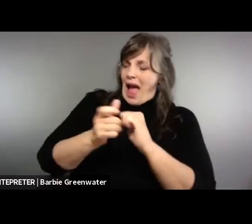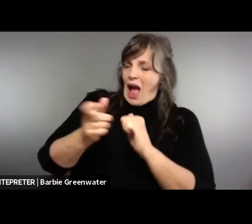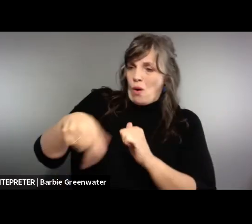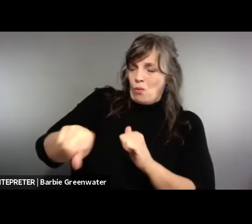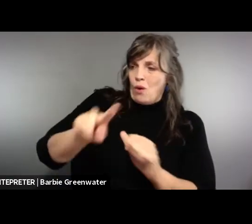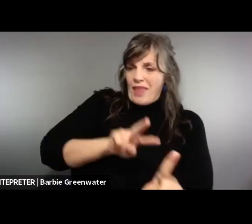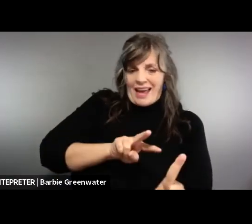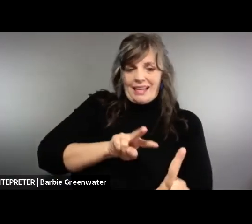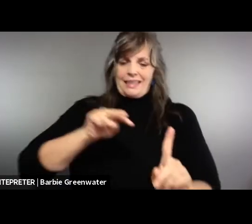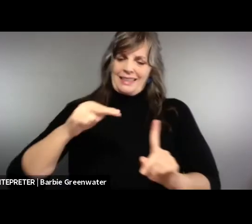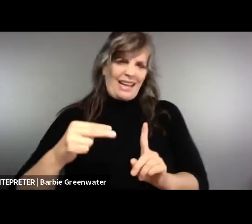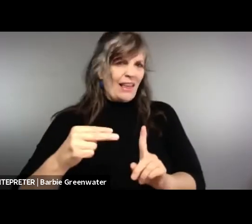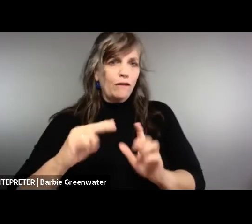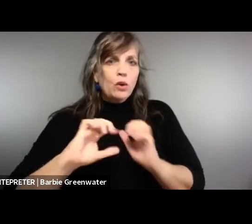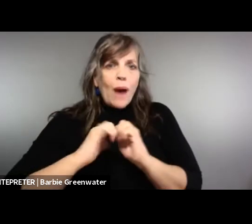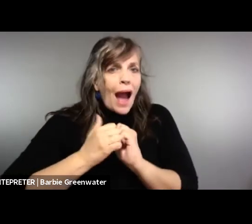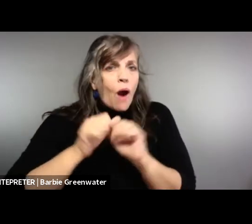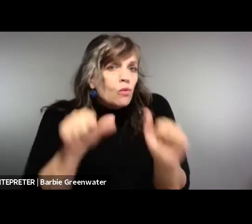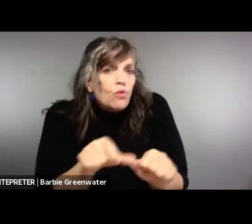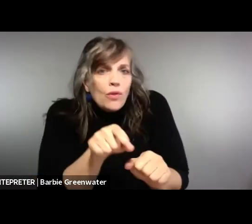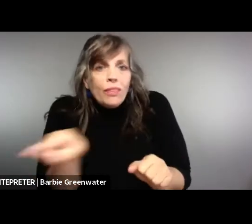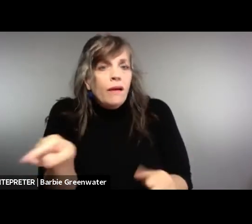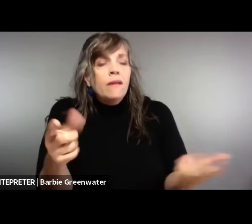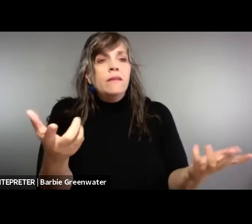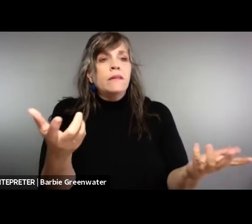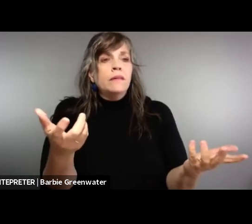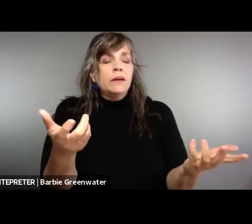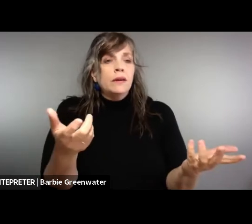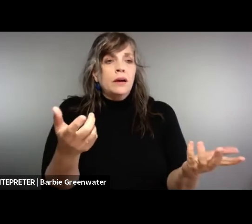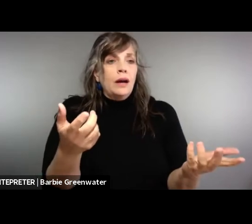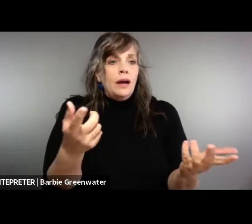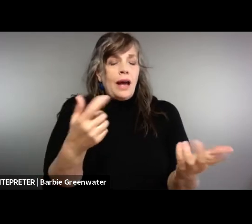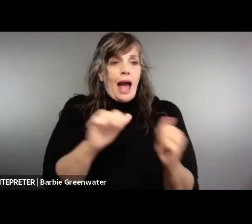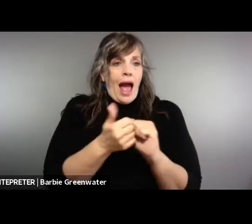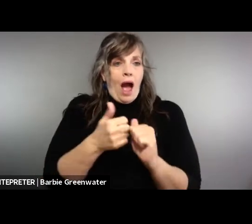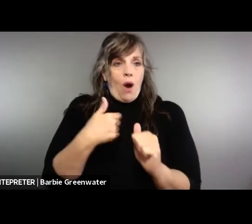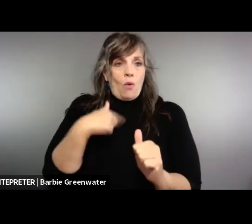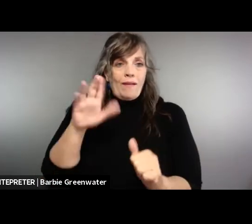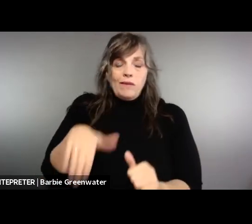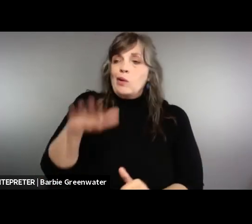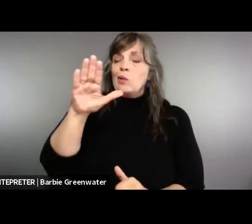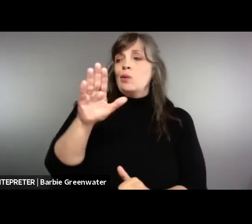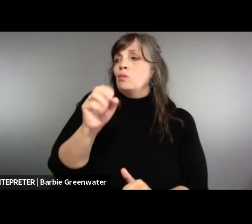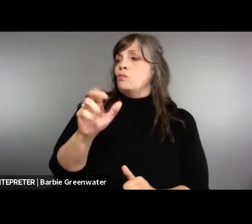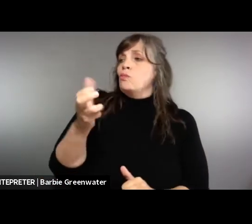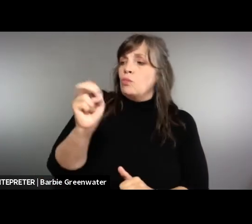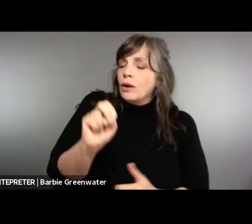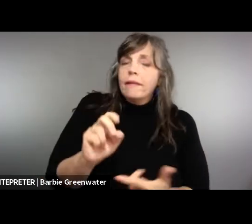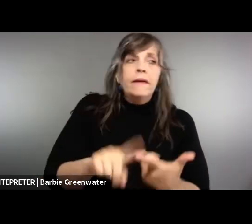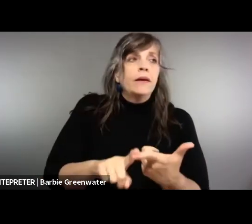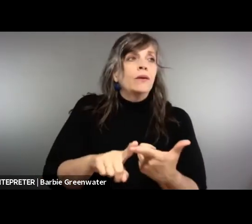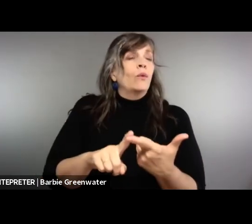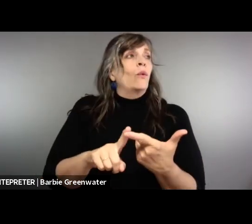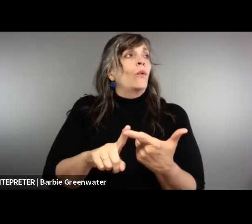How can I really understand the viewpoint of somebody who's visually impaired and growing up in Brooklyn or growing up in east of London?